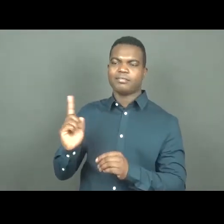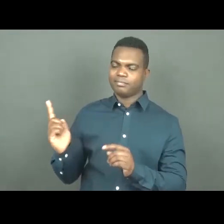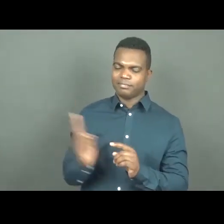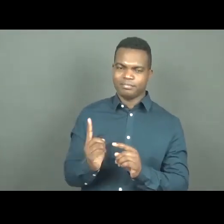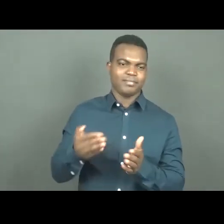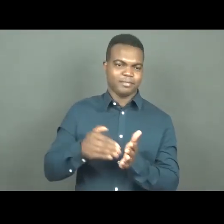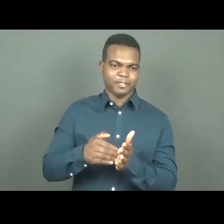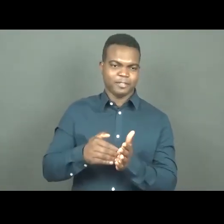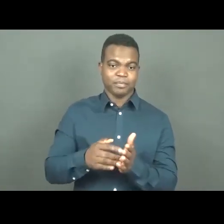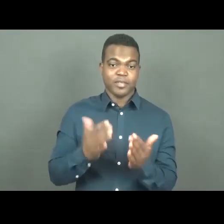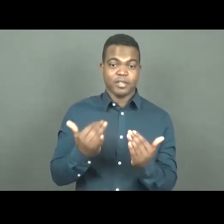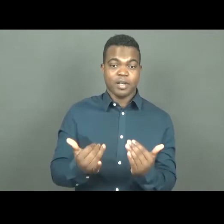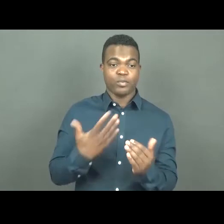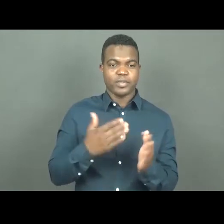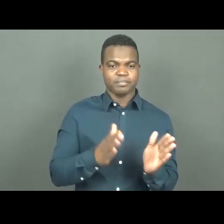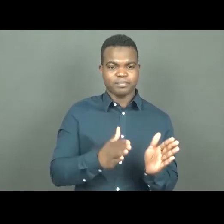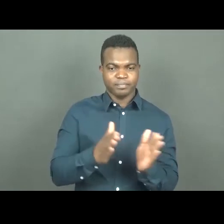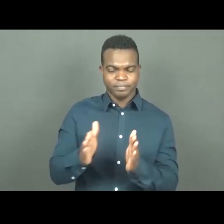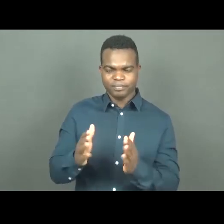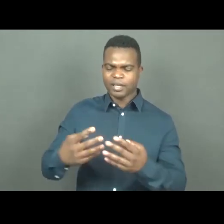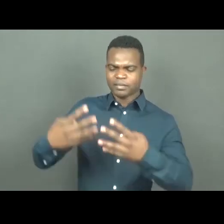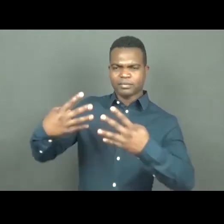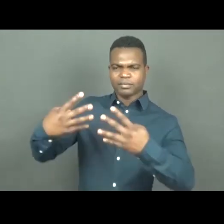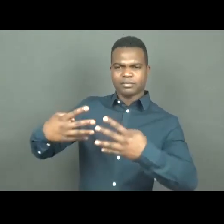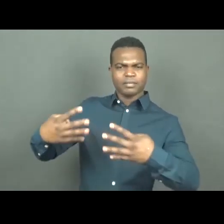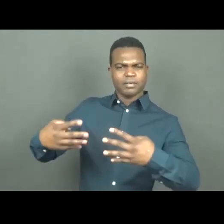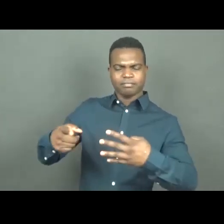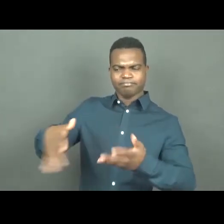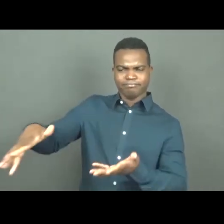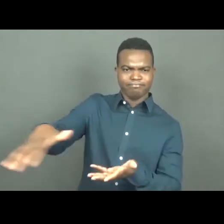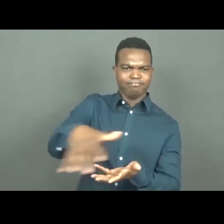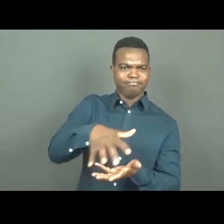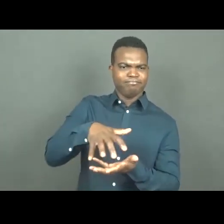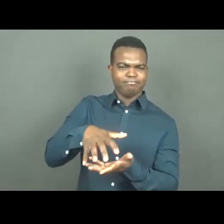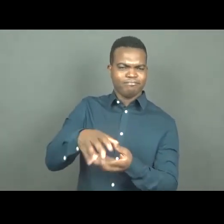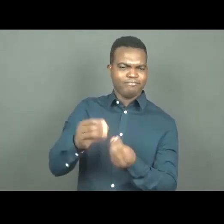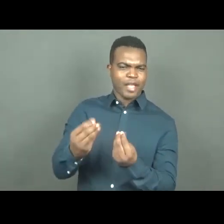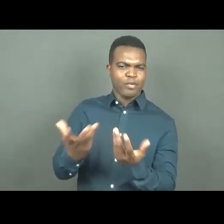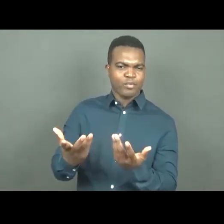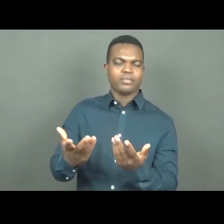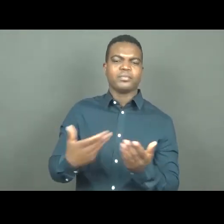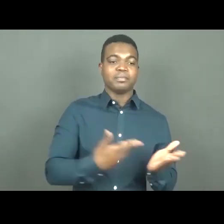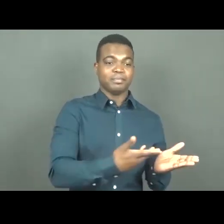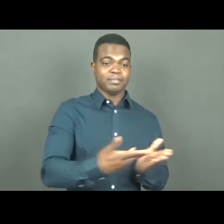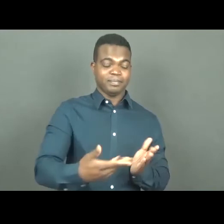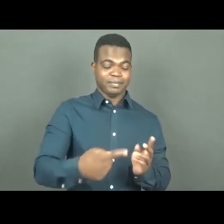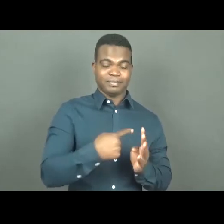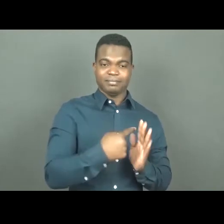moderated discussion. Please remember you can post your questions into the Q&A box at any time during